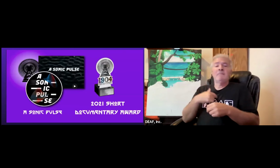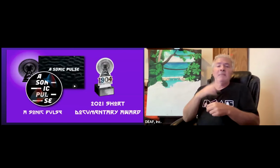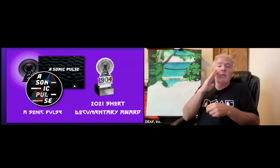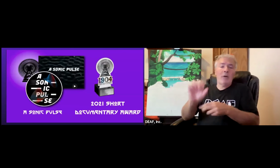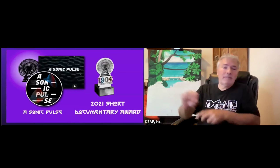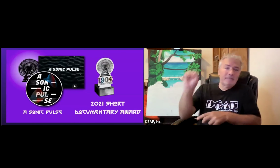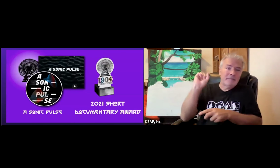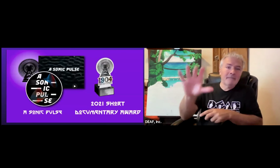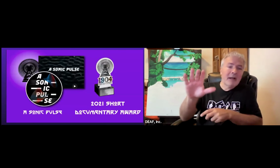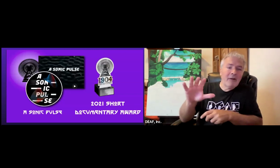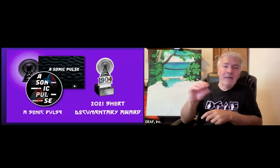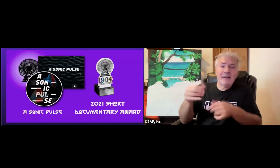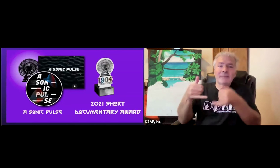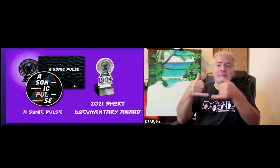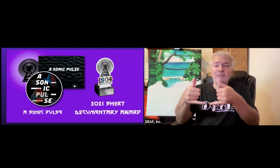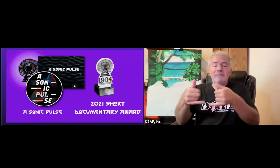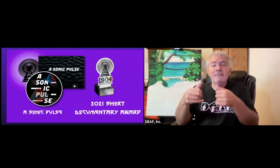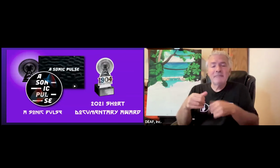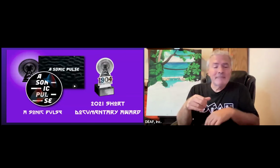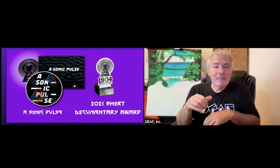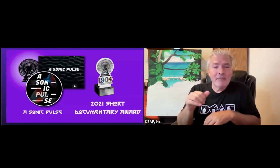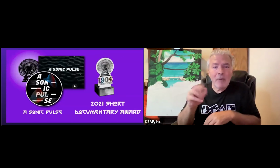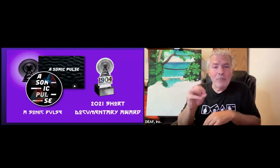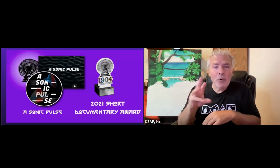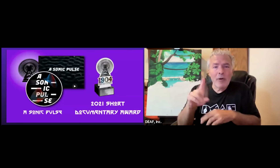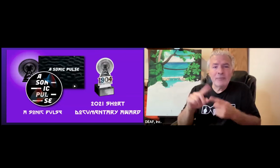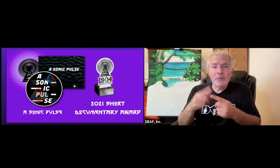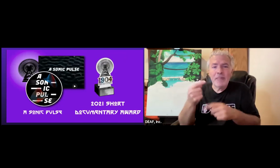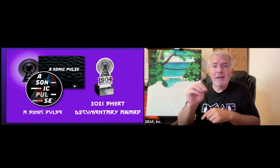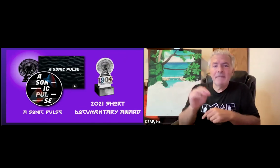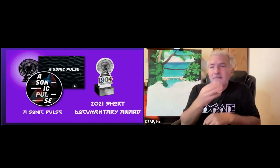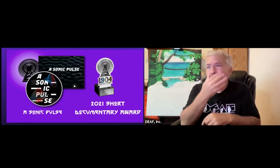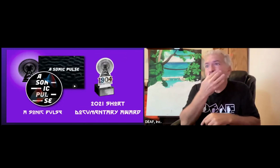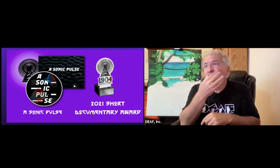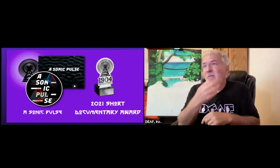Congratulations to you all. I will be mailing you the award.